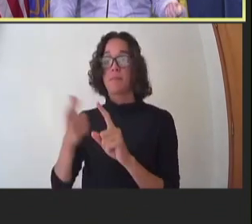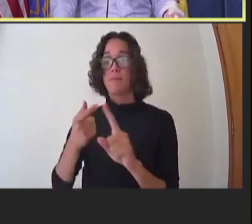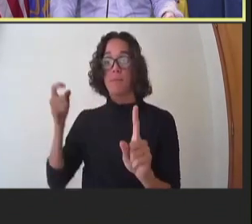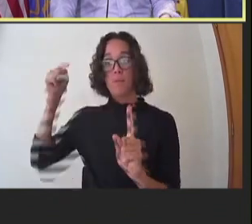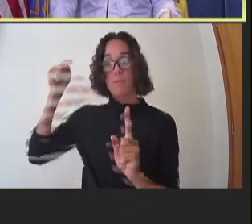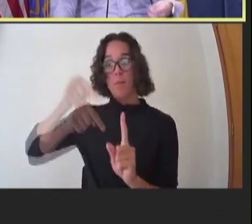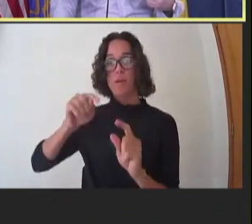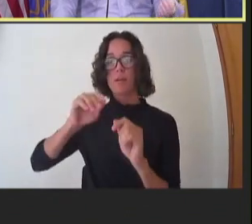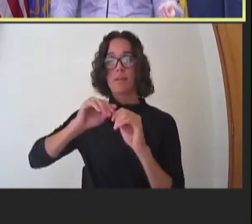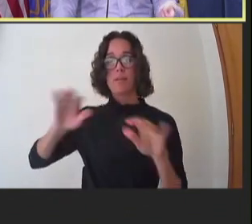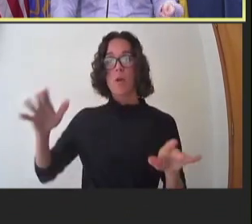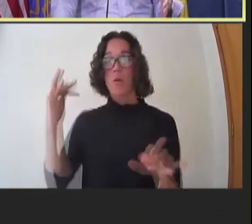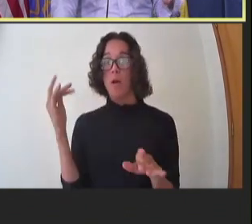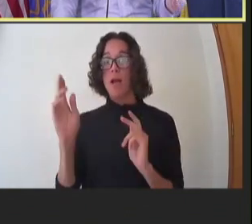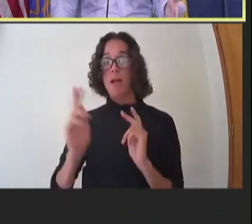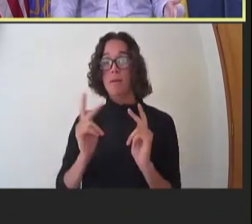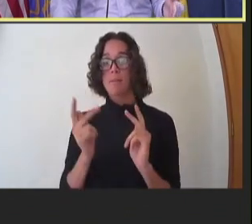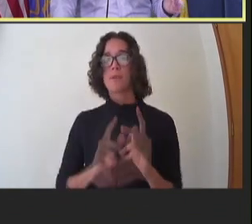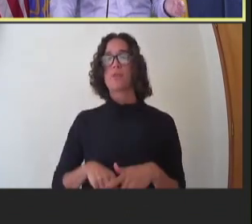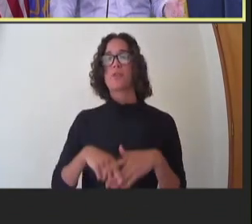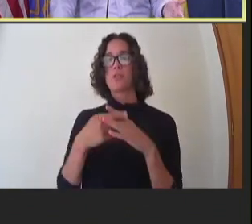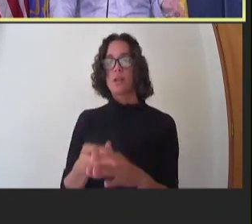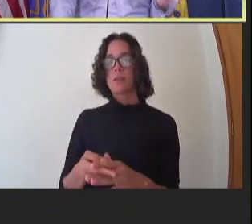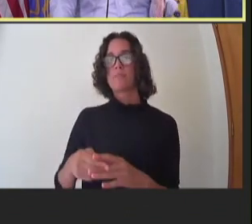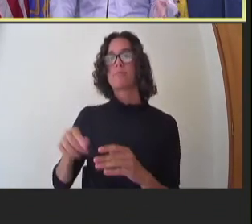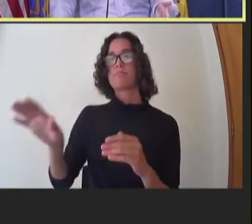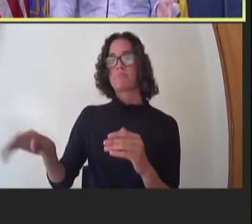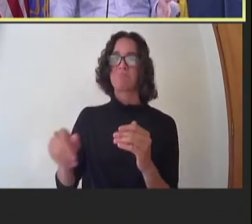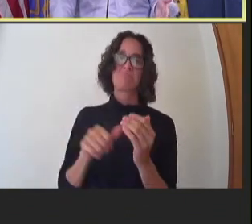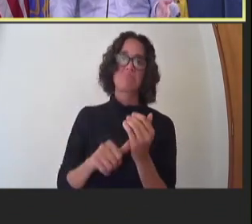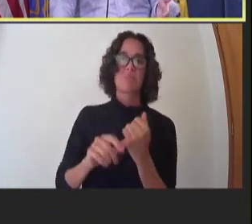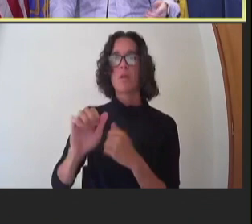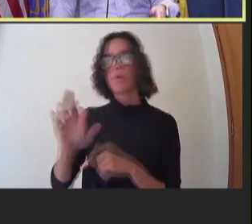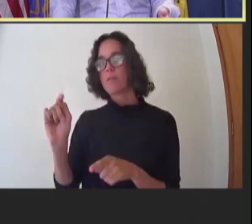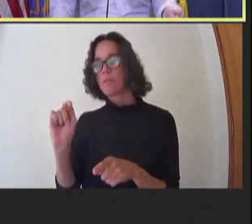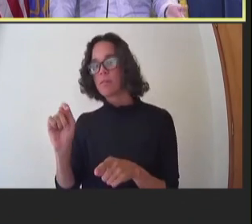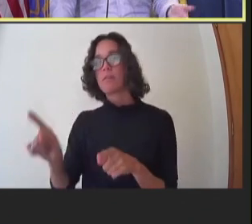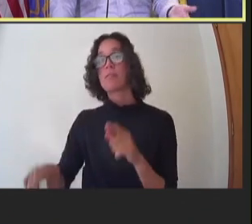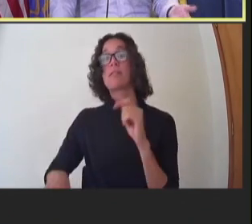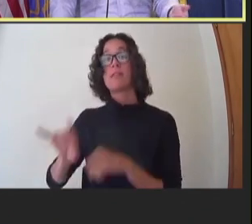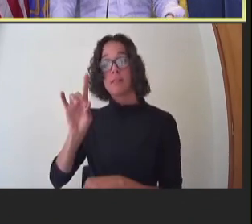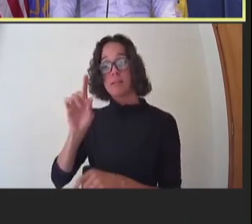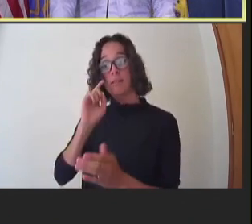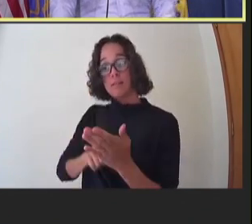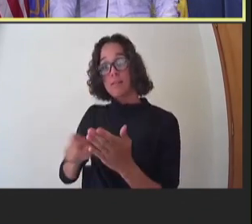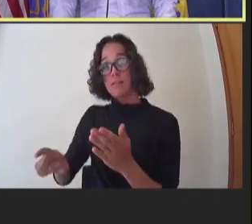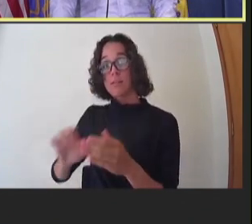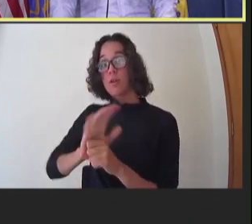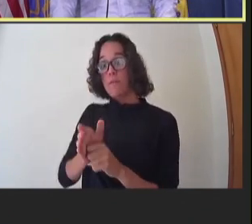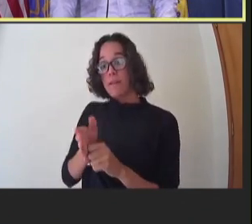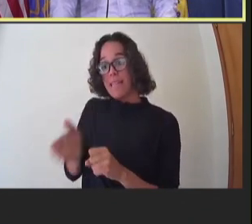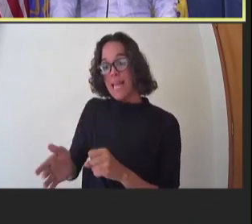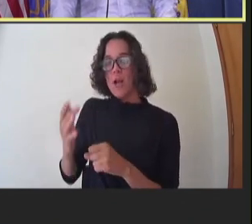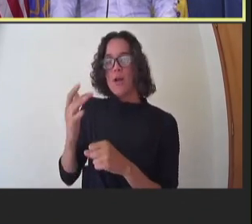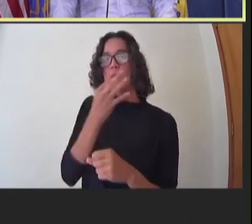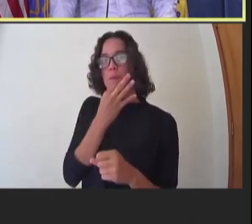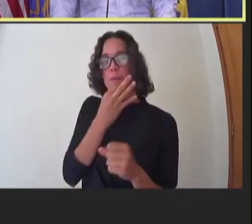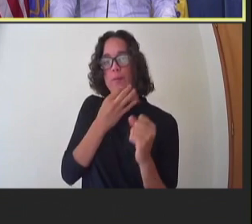shedding virus in their feces earlier than we would ever detect them in a clinical setting. And so, by pairing this data together with our forecasting models, we were